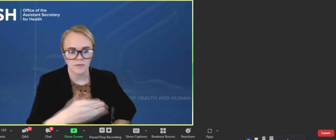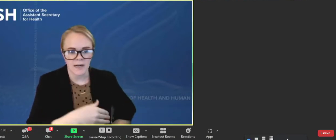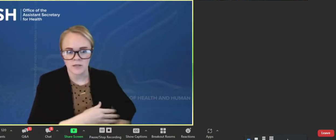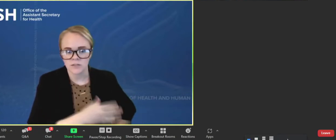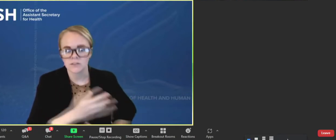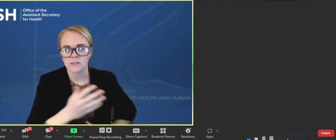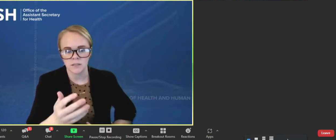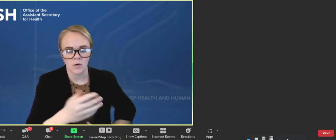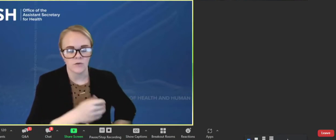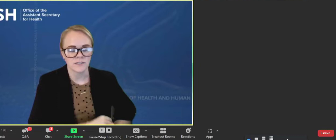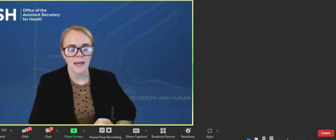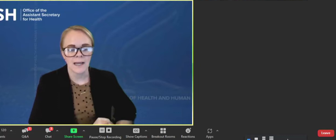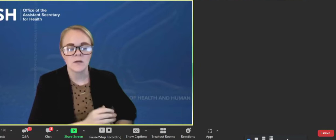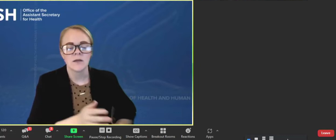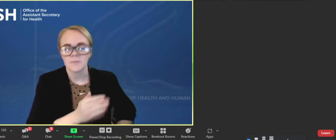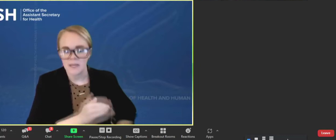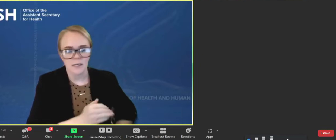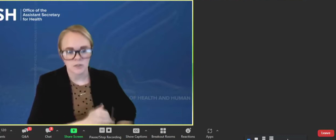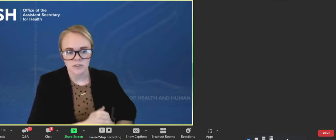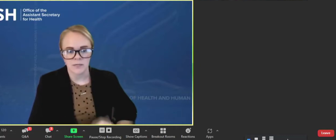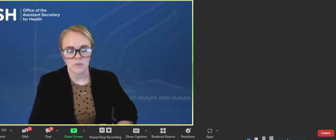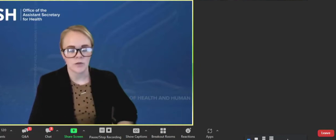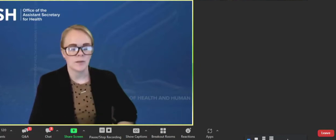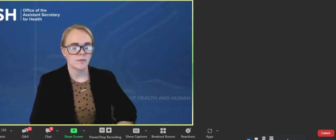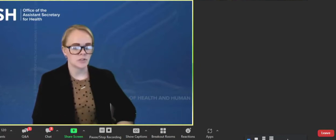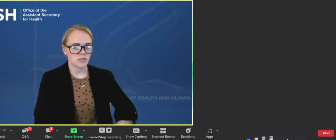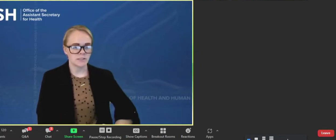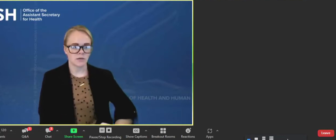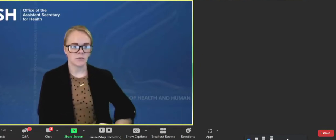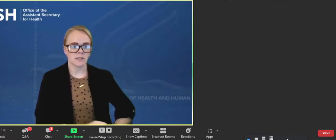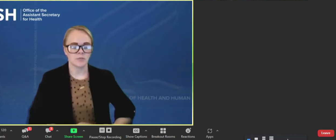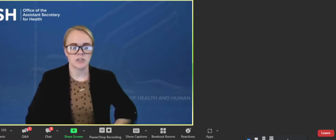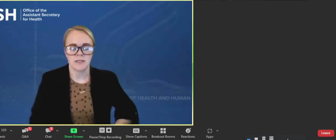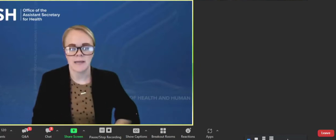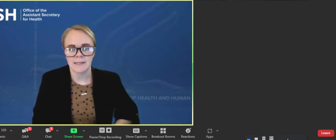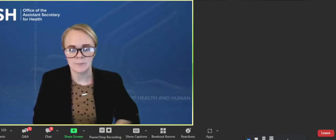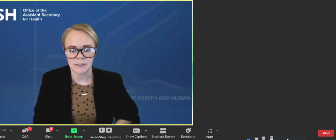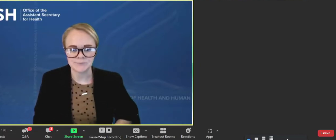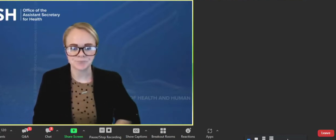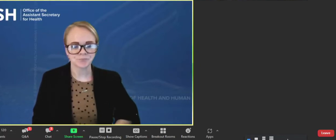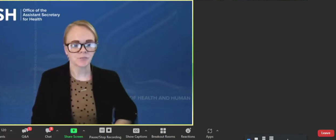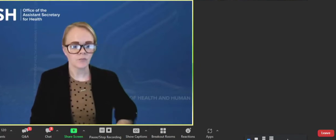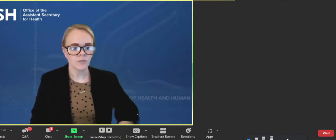to providers over time, they can understand where their blood pressure is. I really appreciate that input.